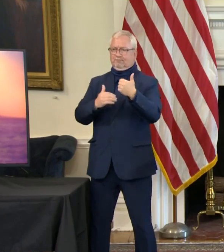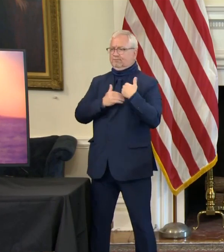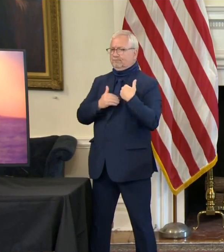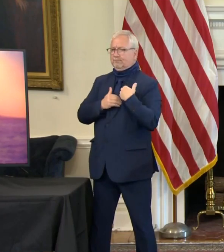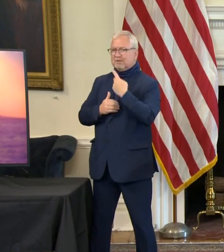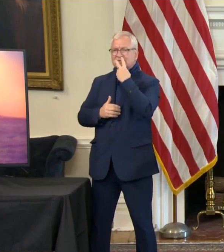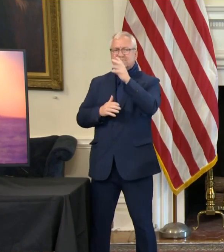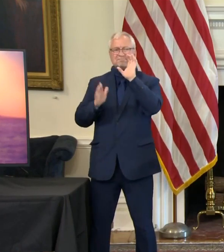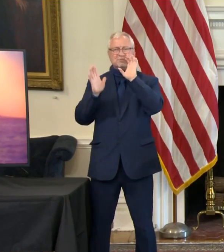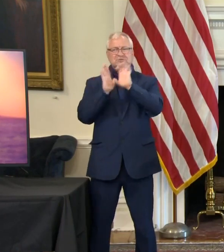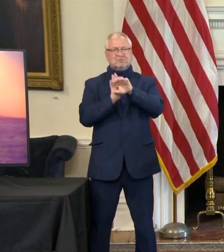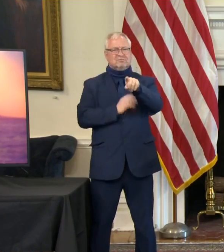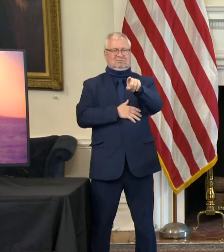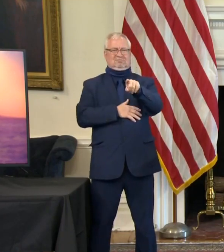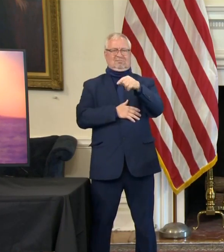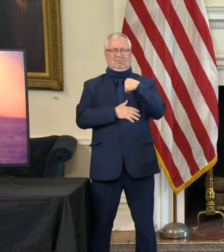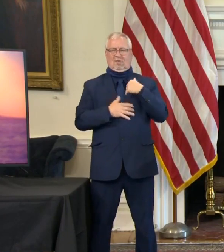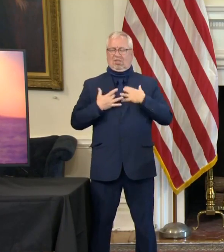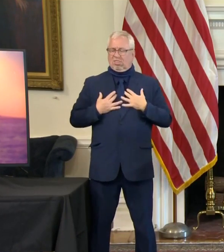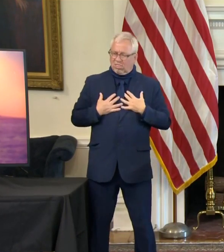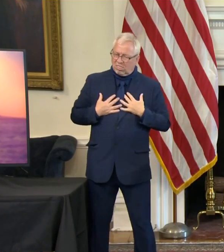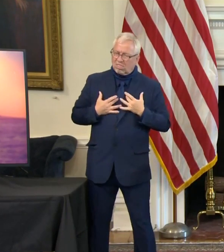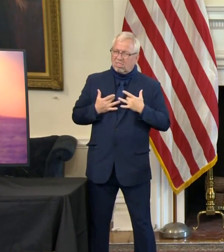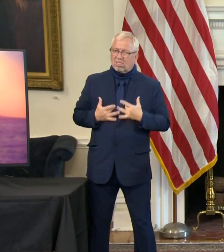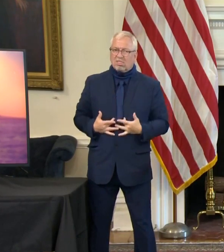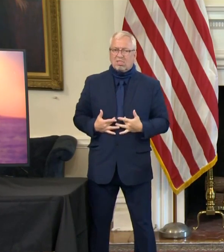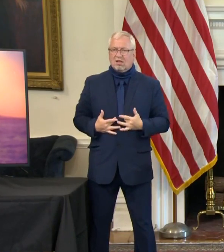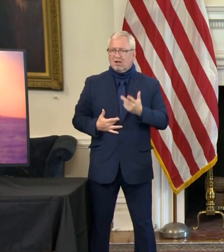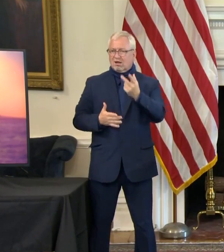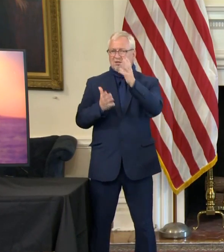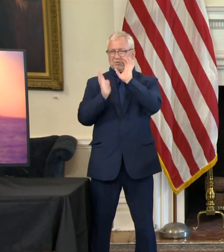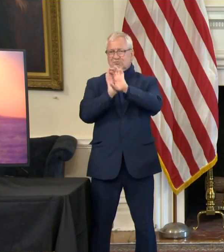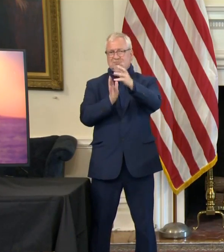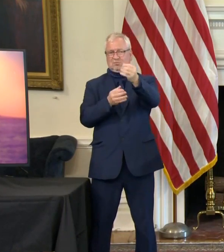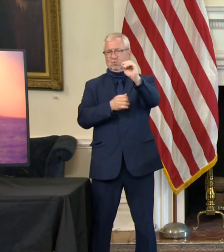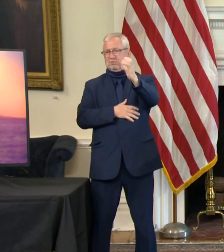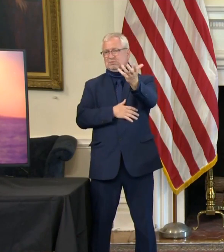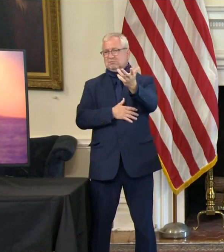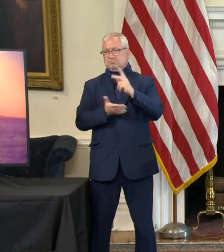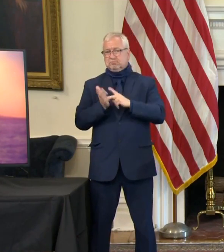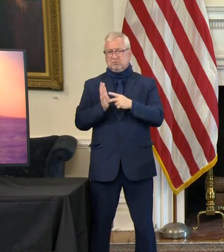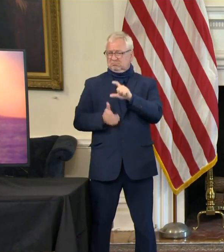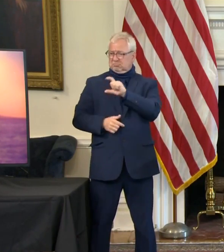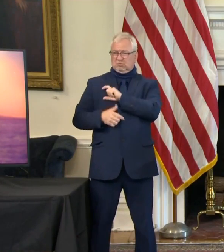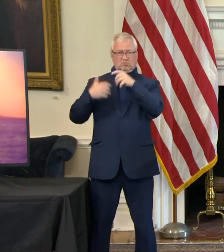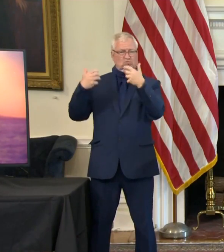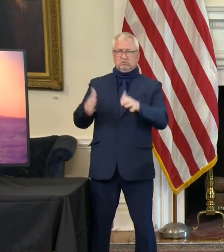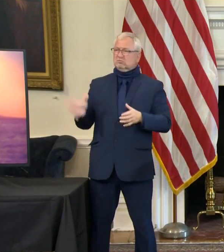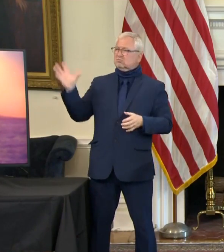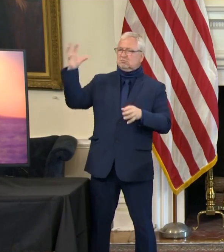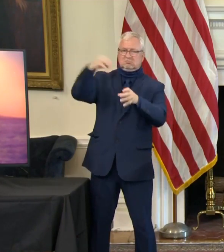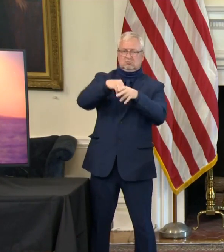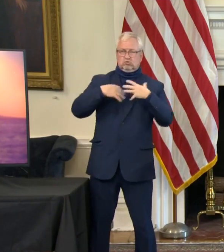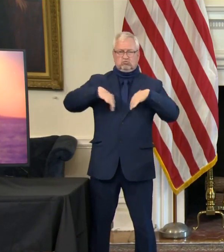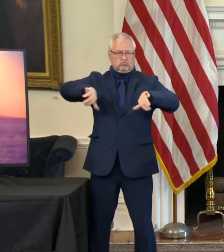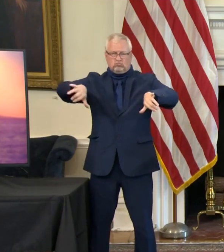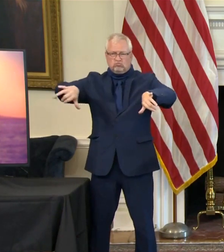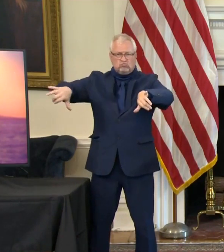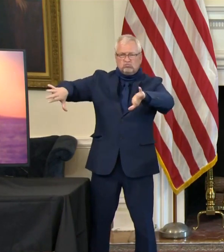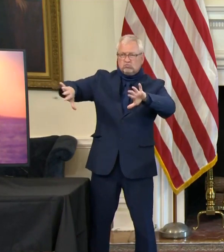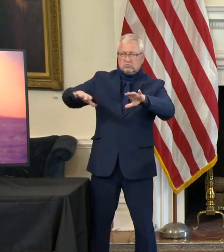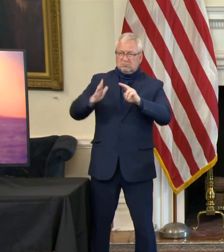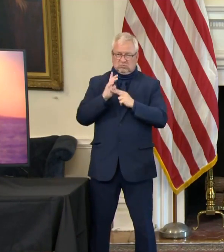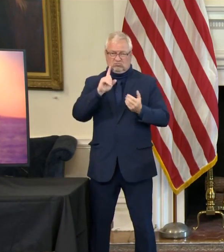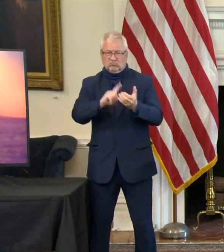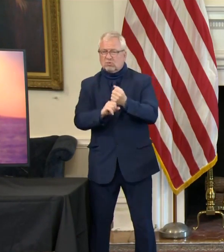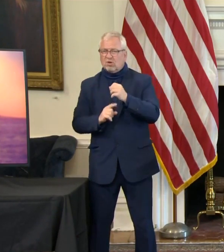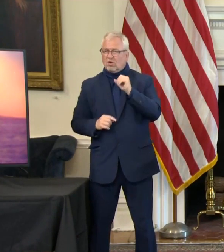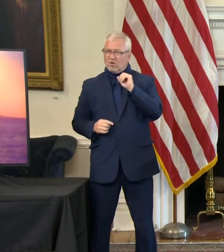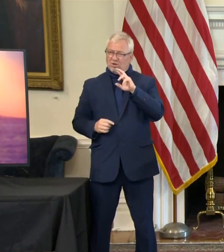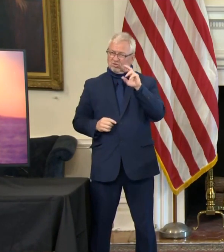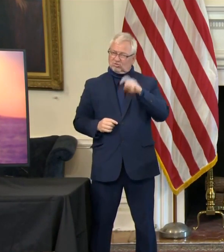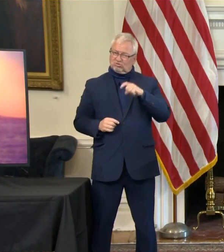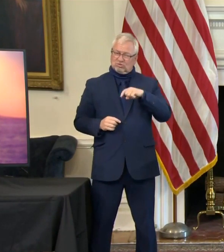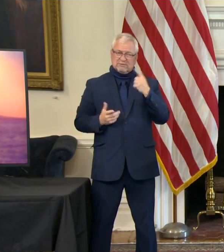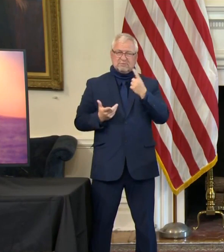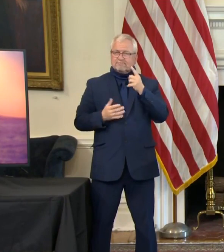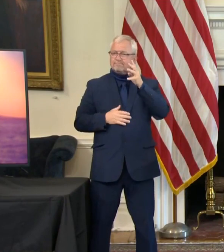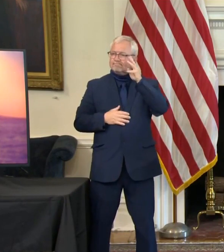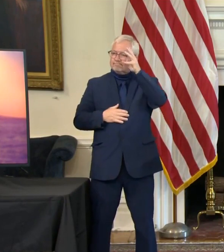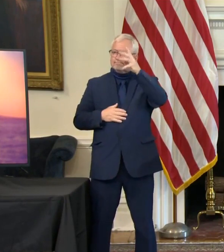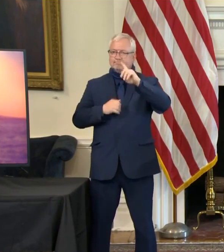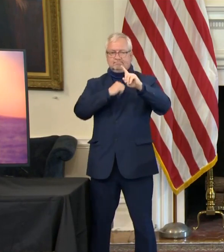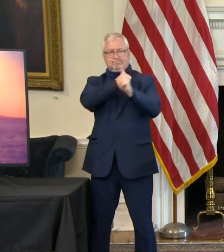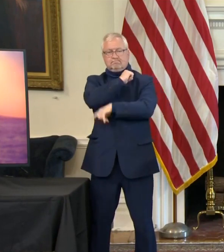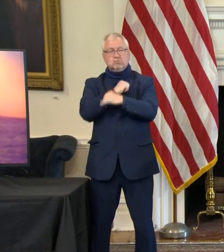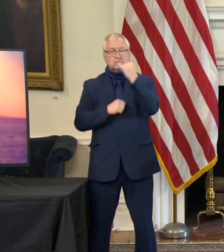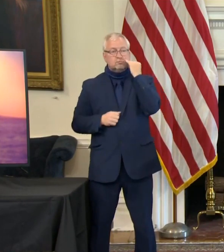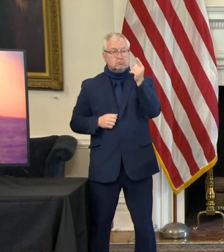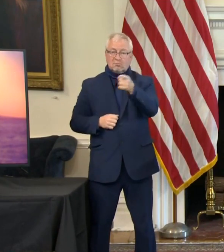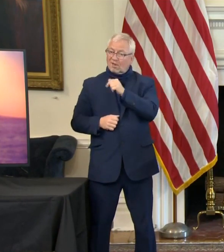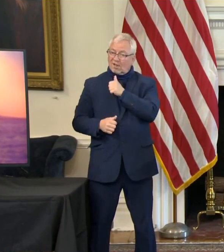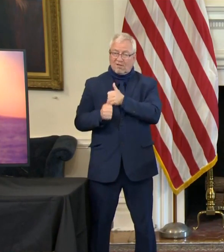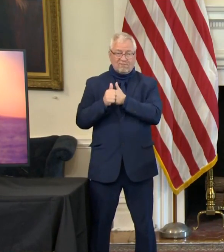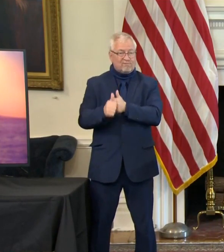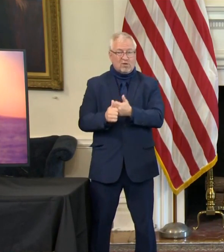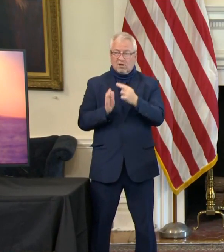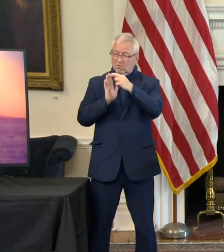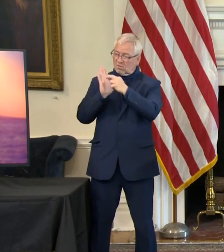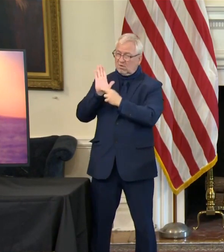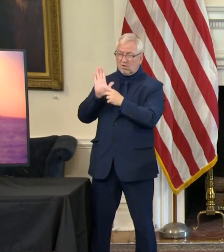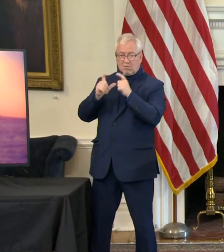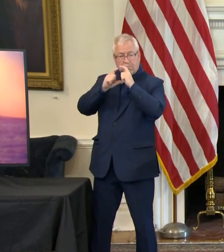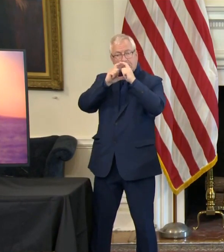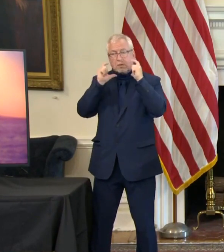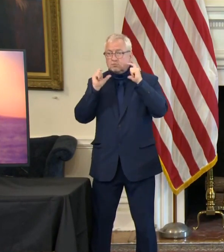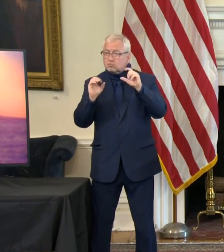IN TERMS OF RESPONSIBILITY YOU MENTIONED SOME FOLKS, I KNOW YOU DON’T WANT TO SAY POLICE OR LAW ENFORCEMENT, JUST WANT TO GATHER, OR ARRESTED, BUT SHOULD THERE BE SOME [INDISCERNIBLE]